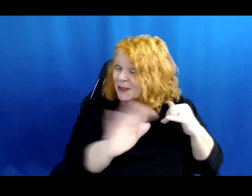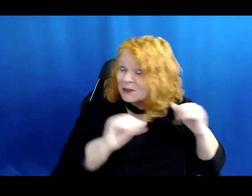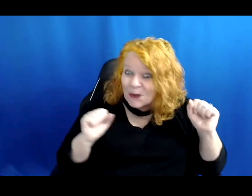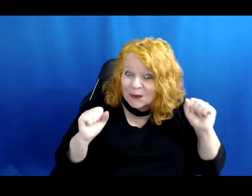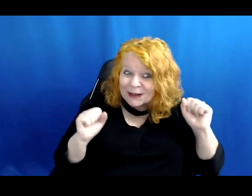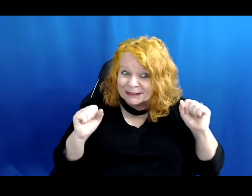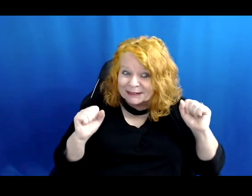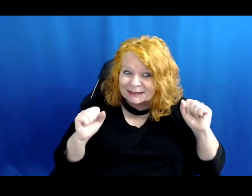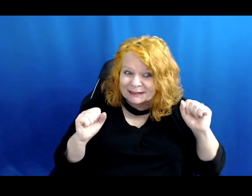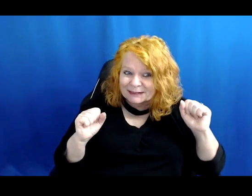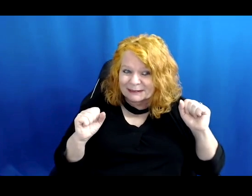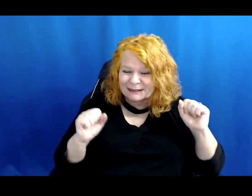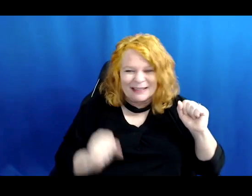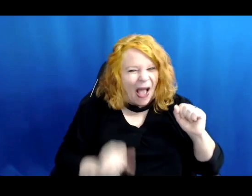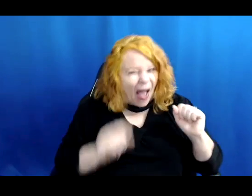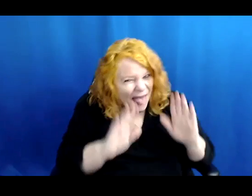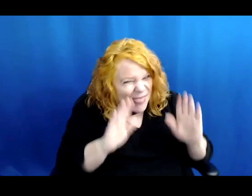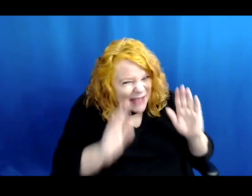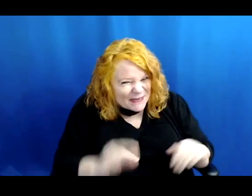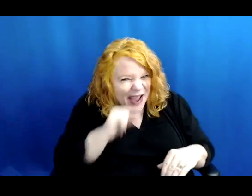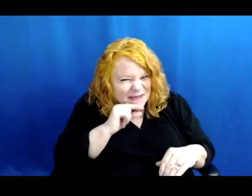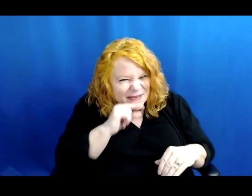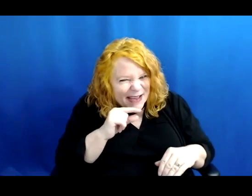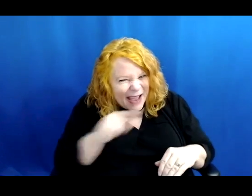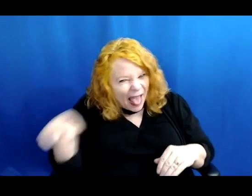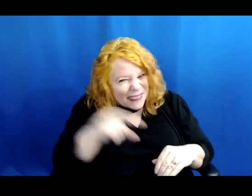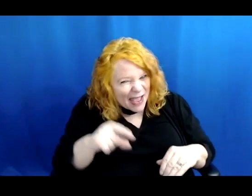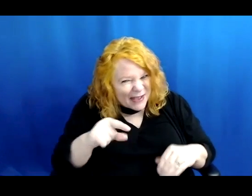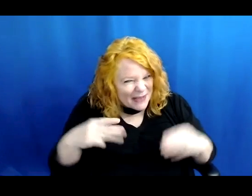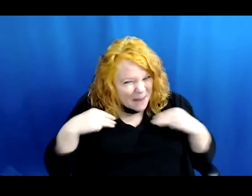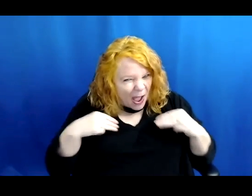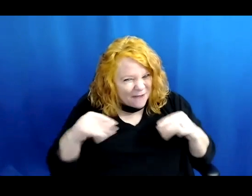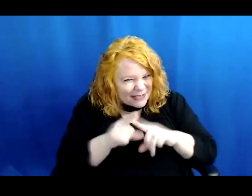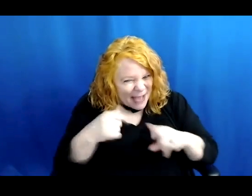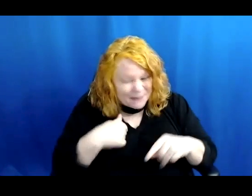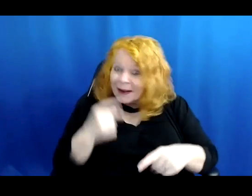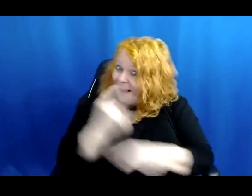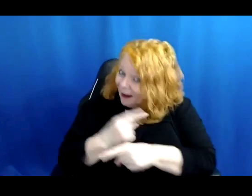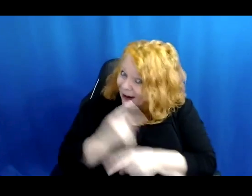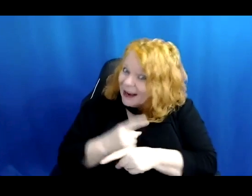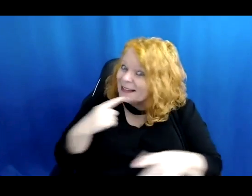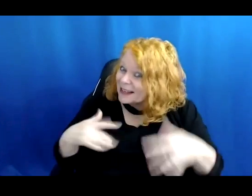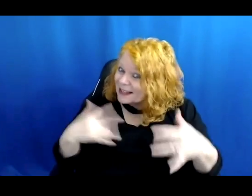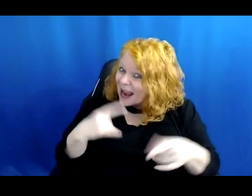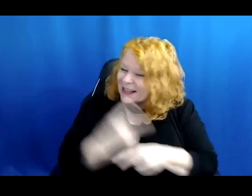“That's just great lots of Marvin’s like me.” It is exciting, isn't it? >> Yeah, I like it Gwyn.